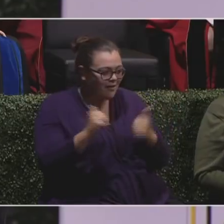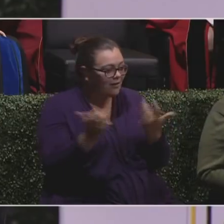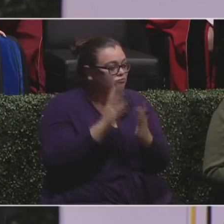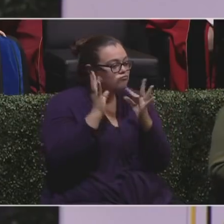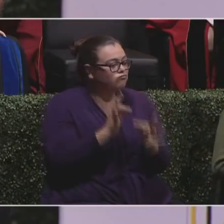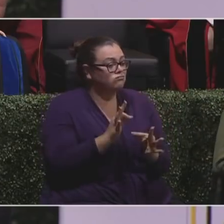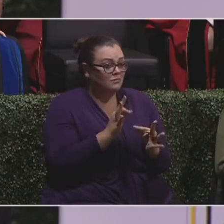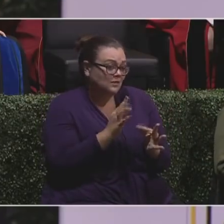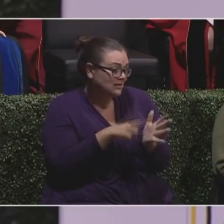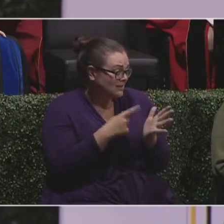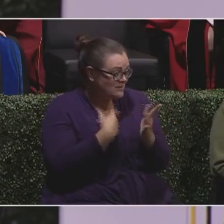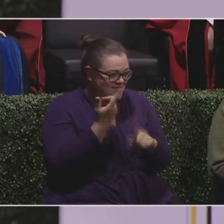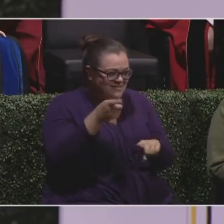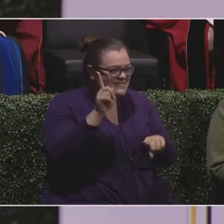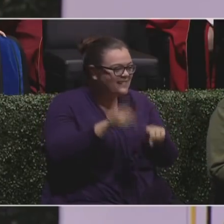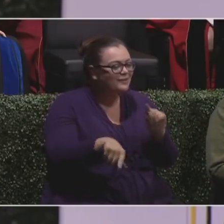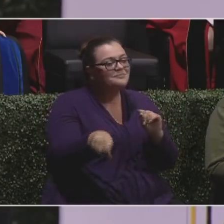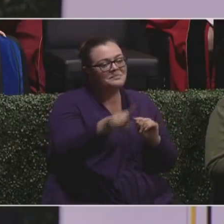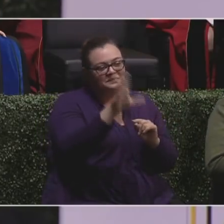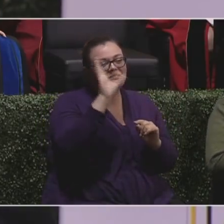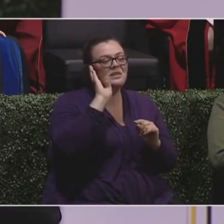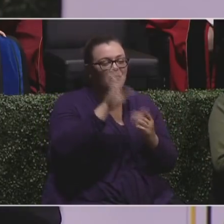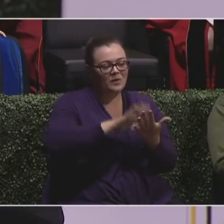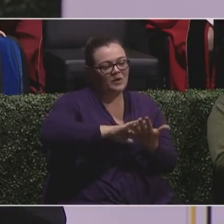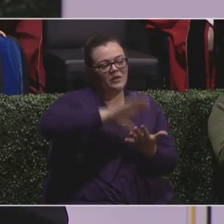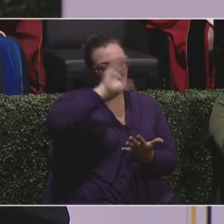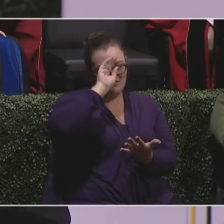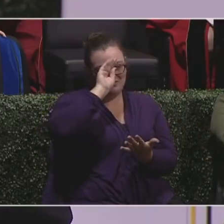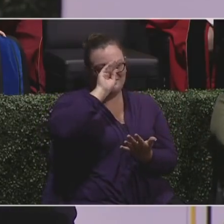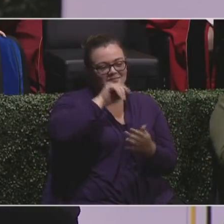MISSION. A NEED, A NEED IN A COMMUNITY, EVENTUALLY BECAME MY LIFE'S